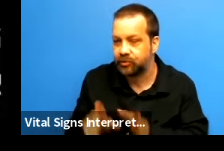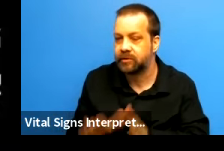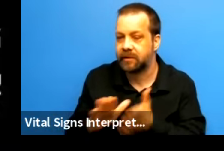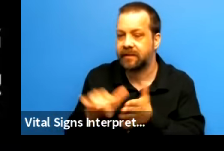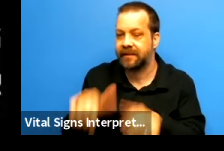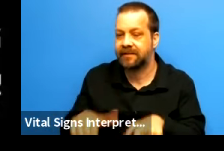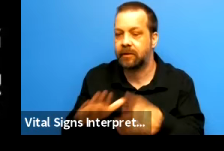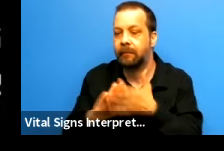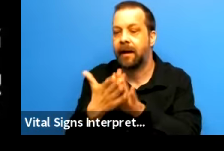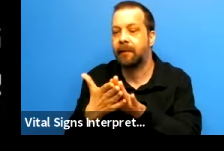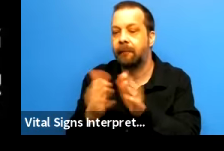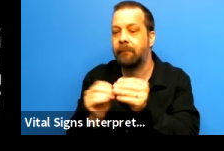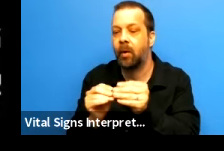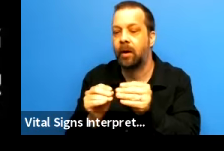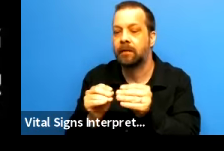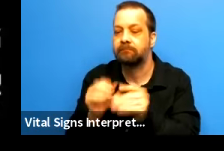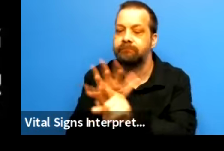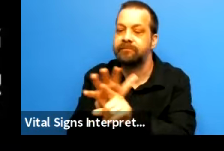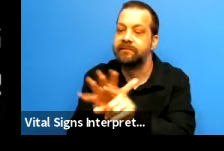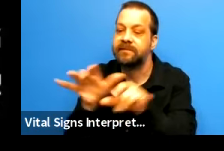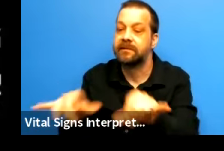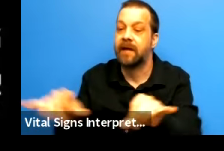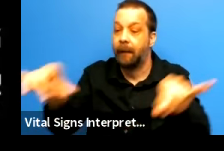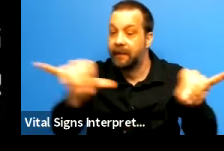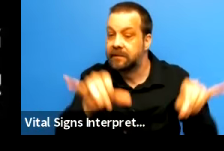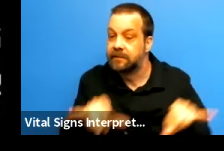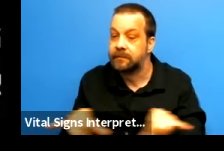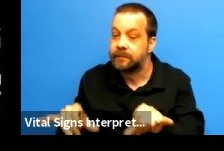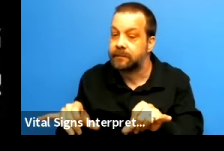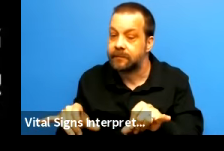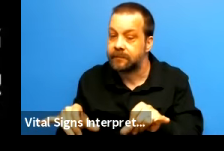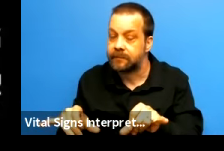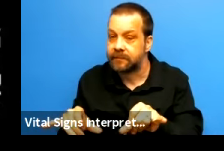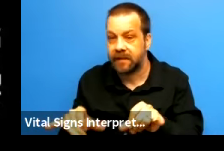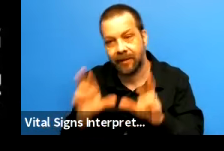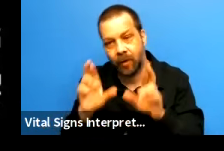and hopefully these are things that will be staying in place